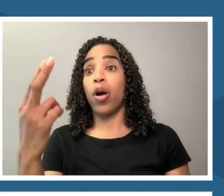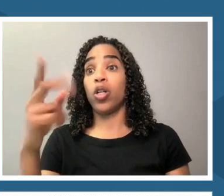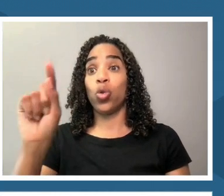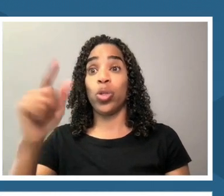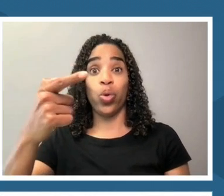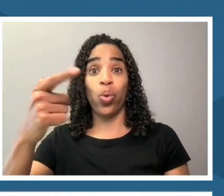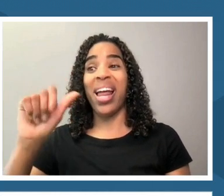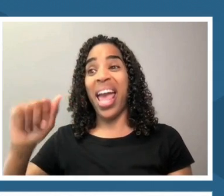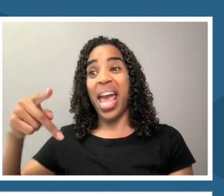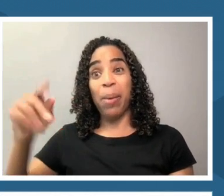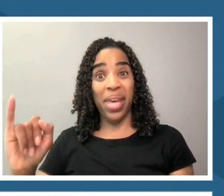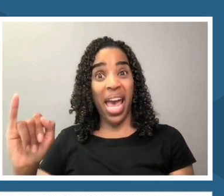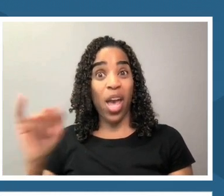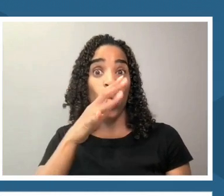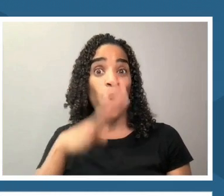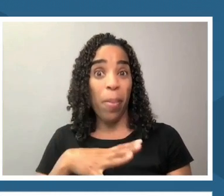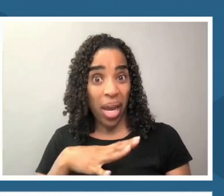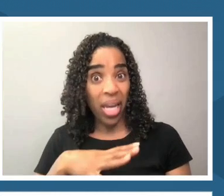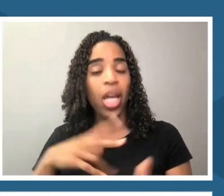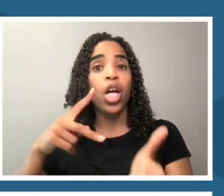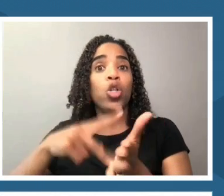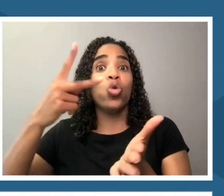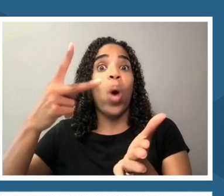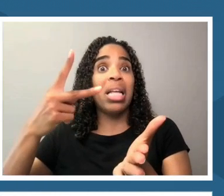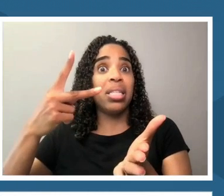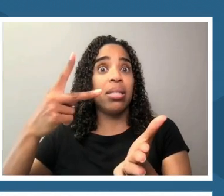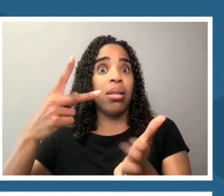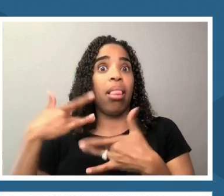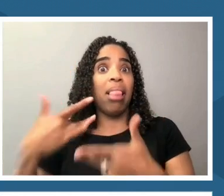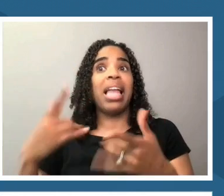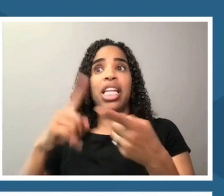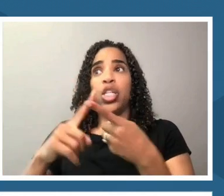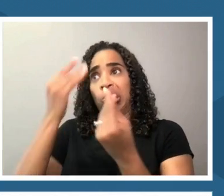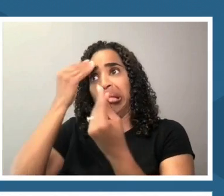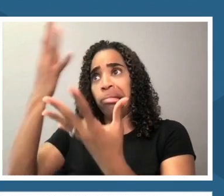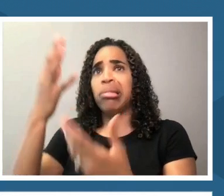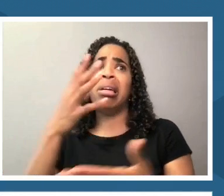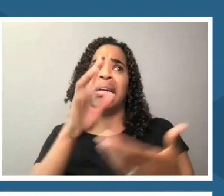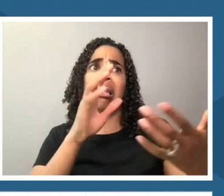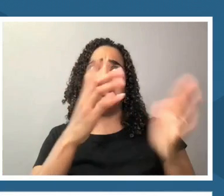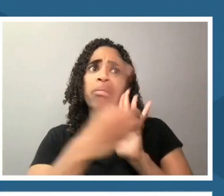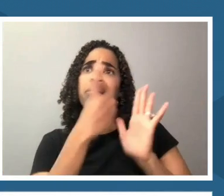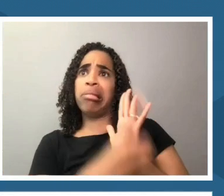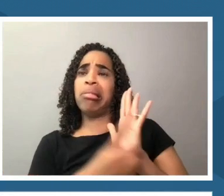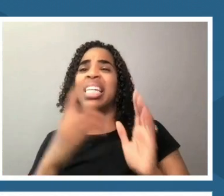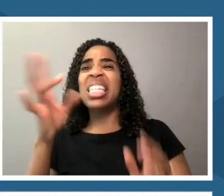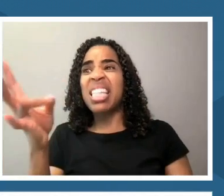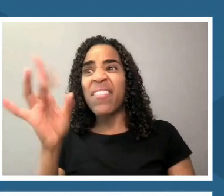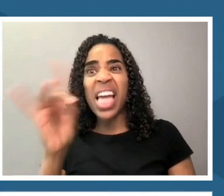twice as likely to report experiencing incidents of discrimination with 78 of